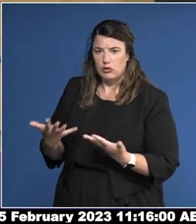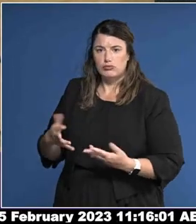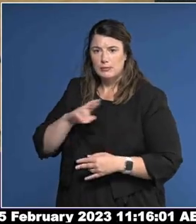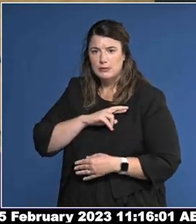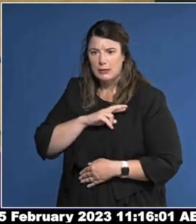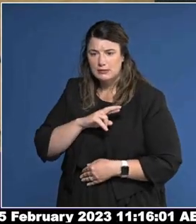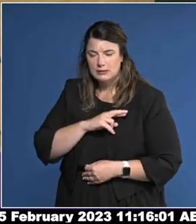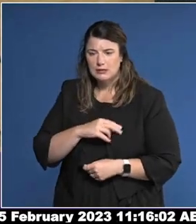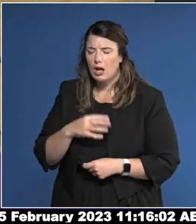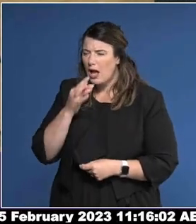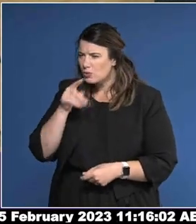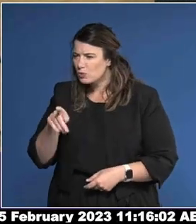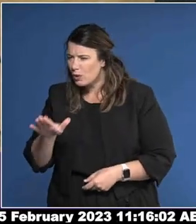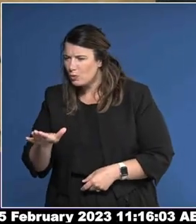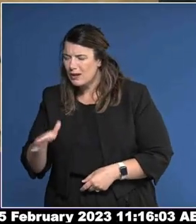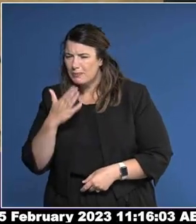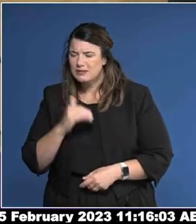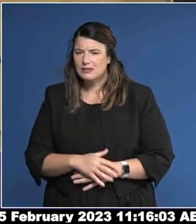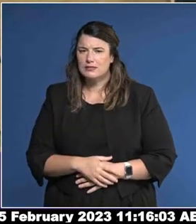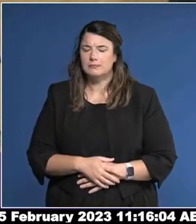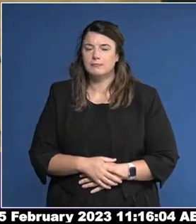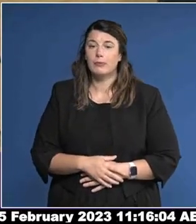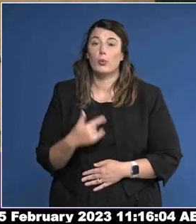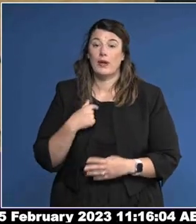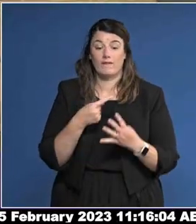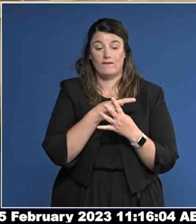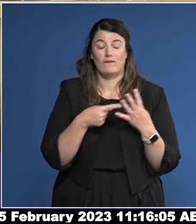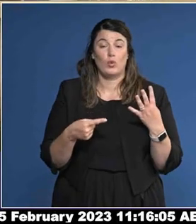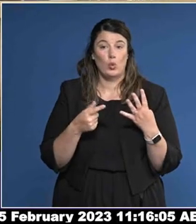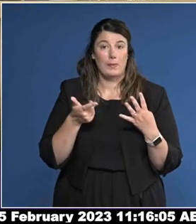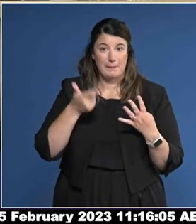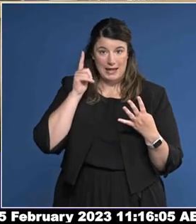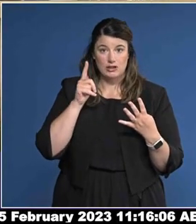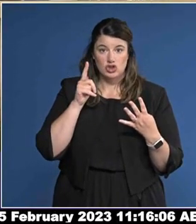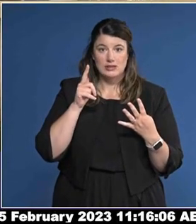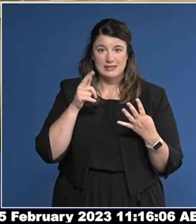Sorry. Sure. We actually have four managers across our day services, and